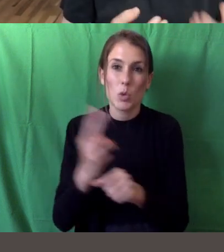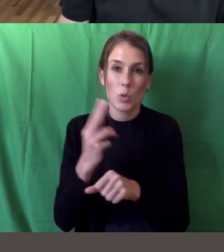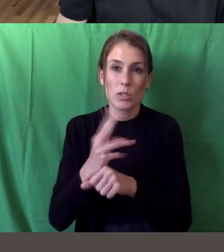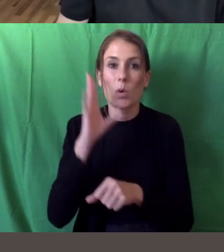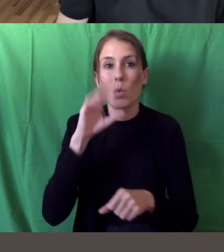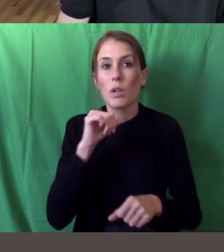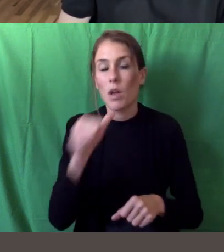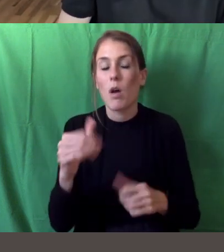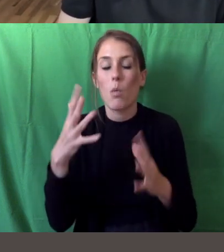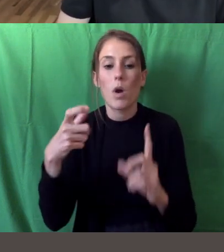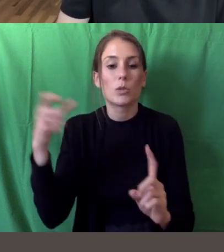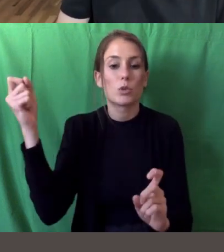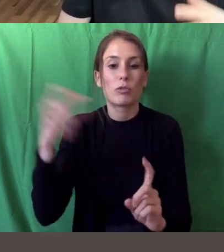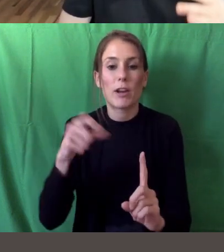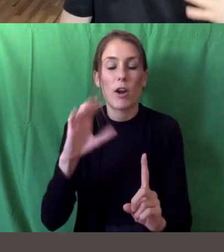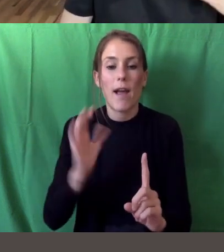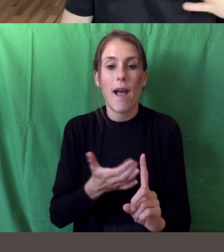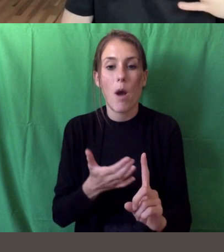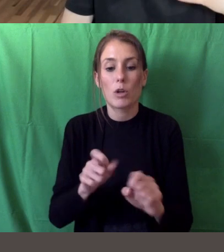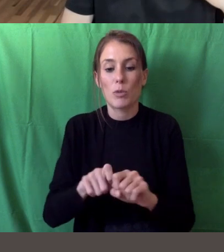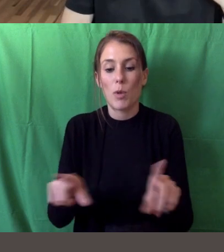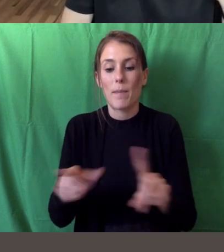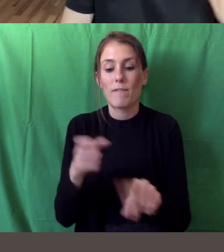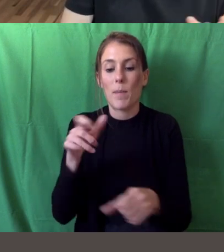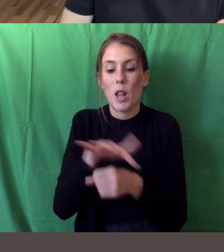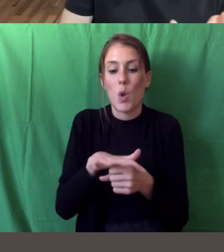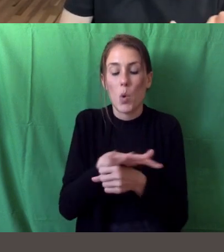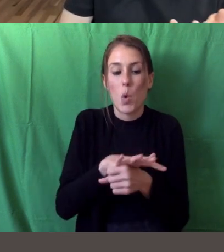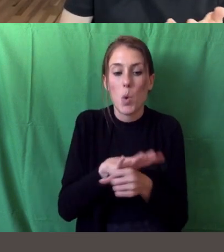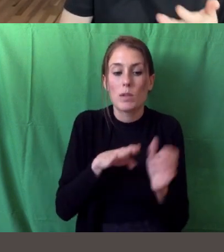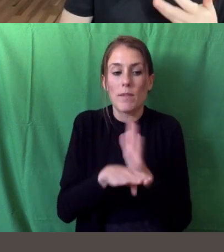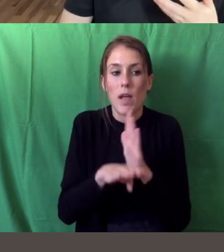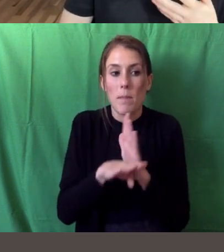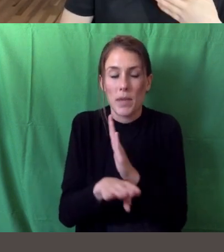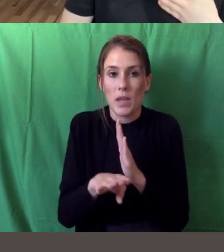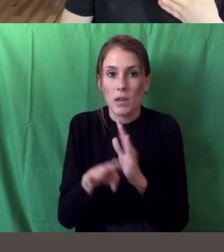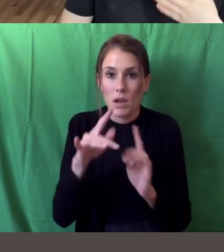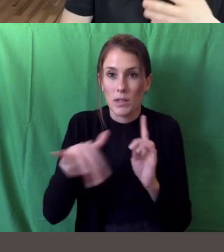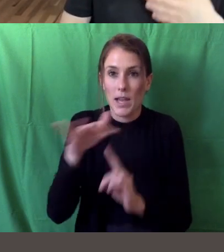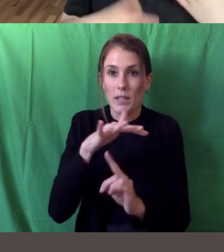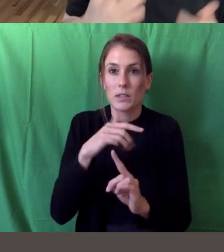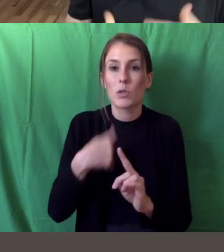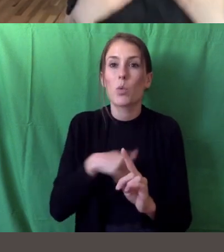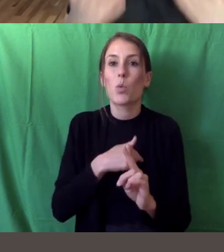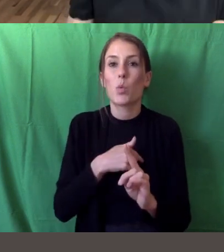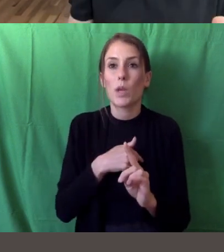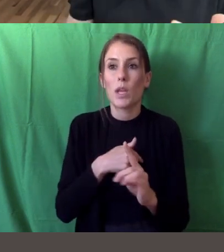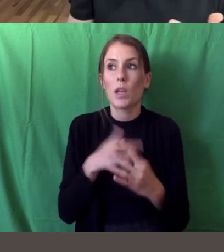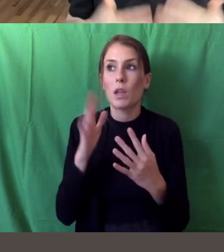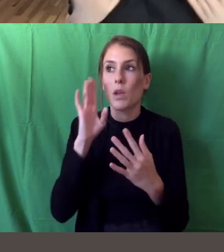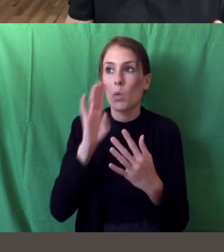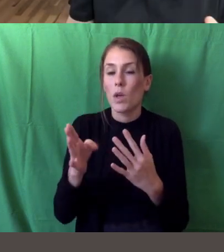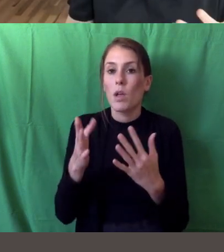going to want to be triggering our deployments from a local development context. We're going to be pushing a lot of code